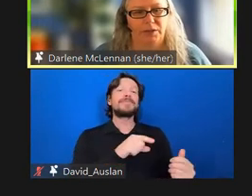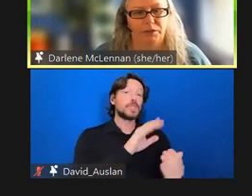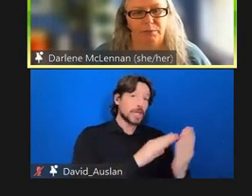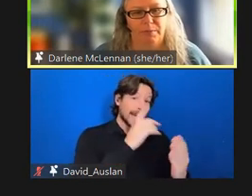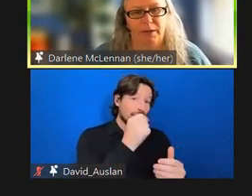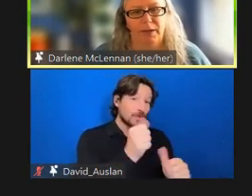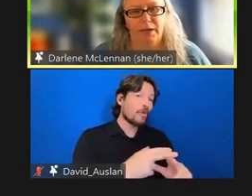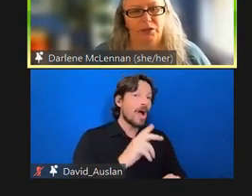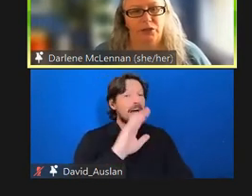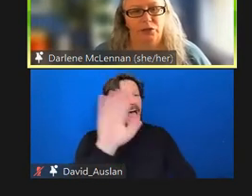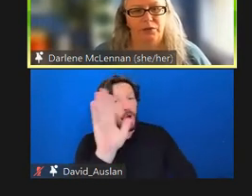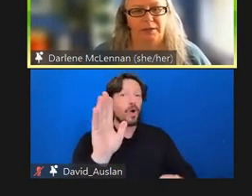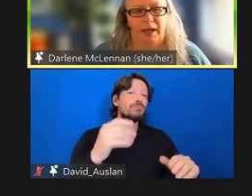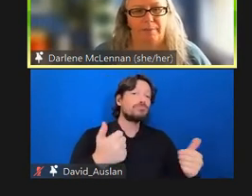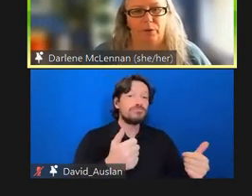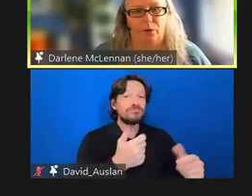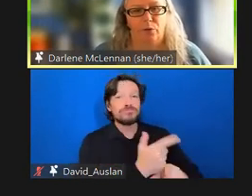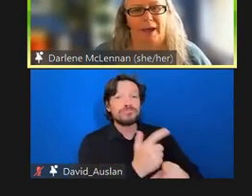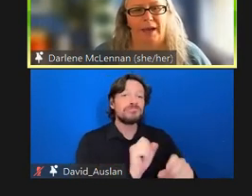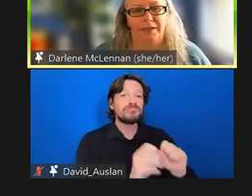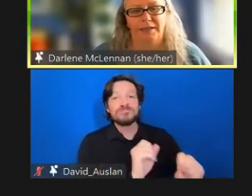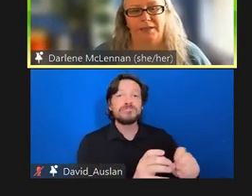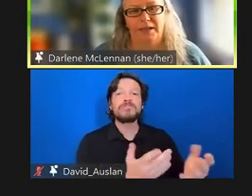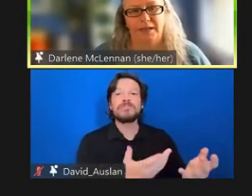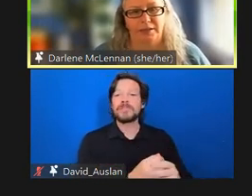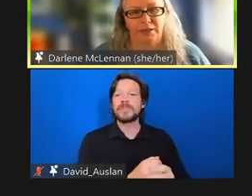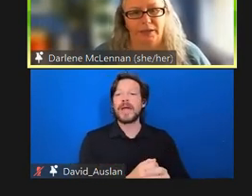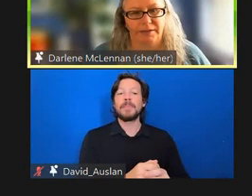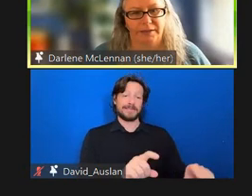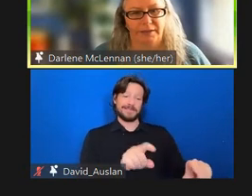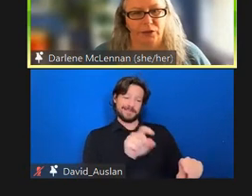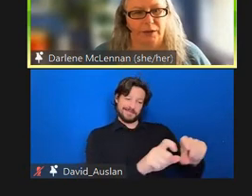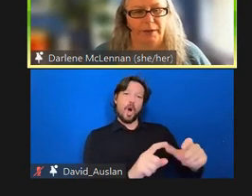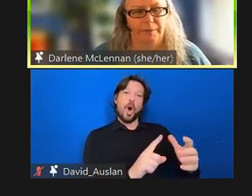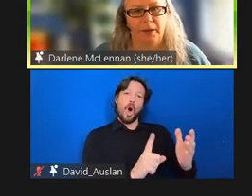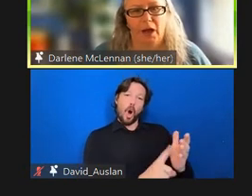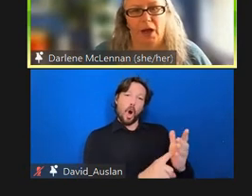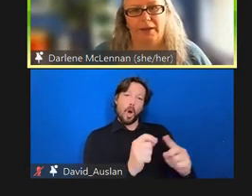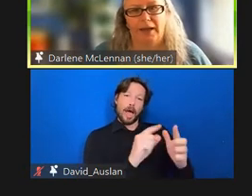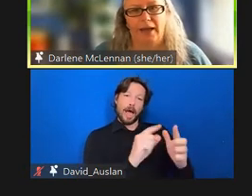and just remember to choose all panellists and attendees so we can see that you are here. Okay,